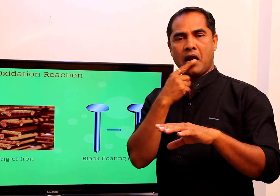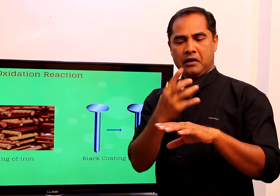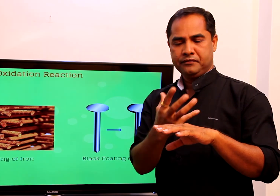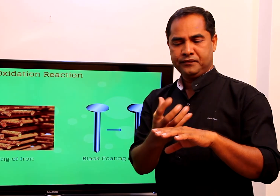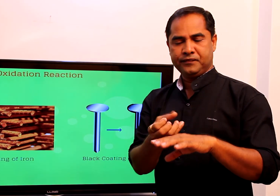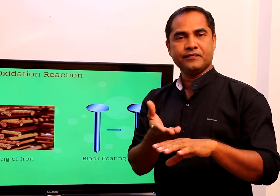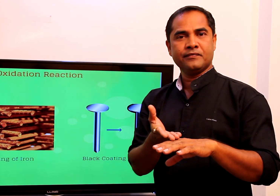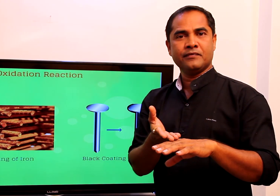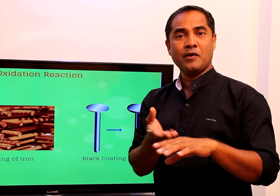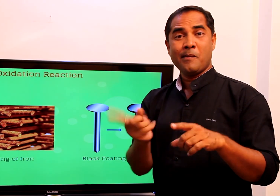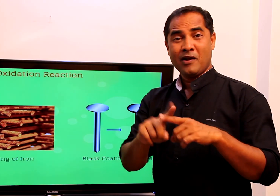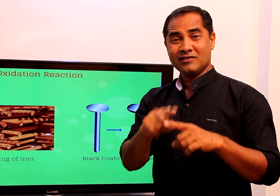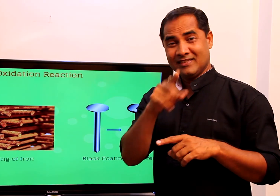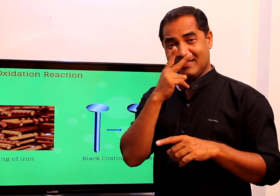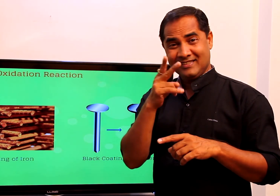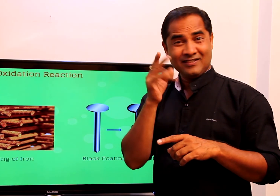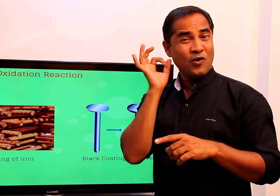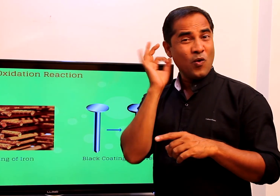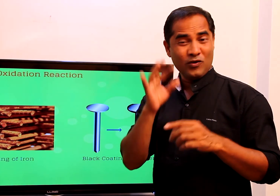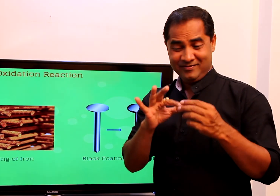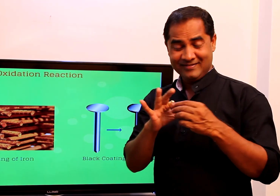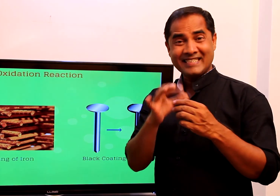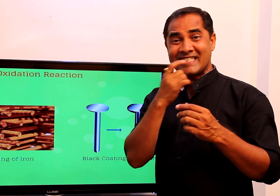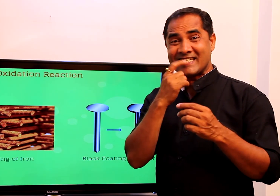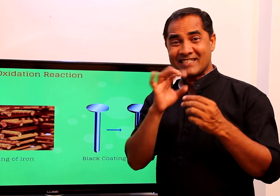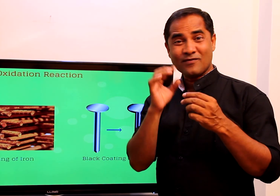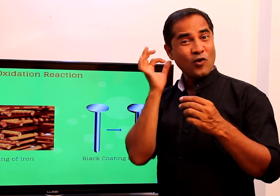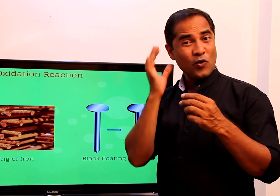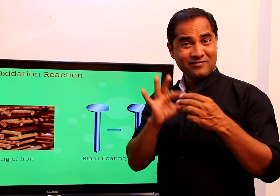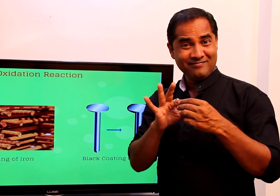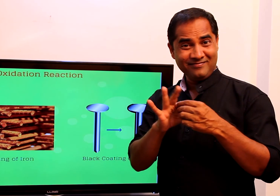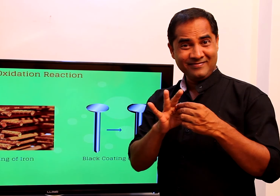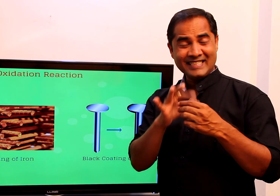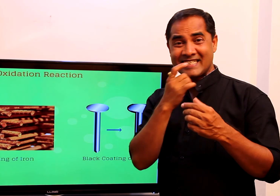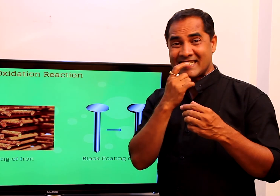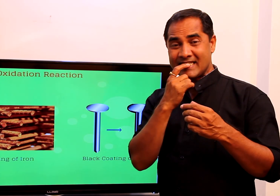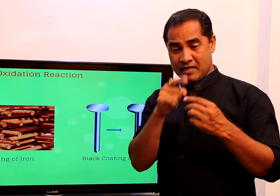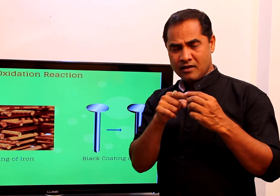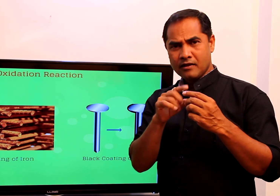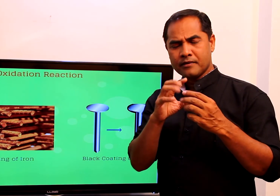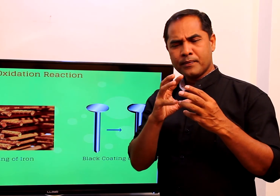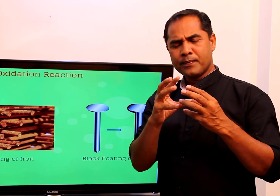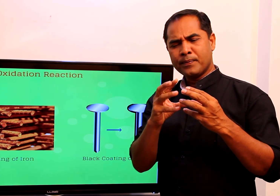metal changes and it becomes corroded. Similarly, for gold rings and silver,